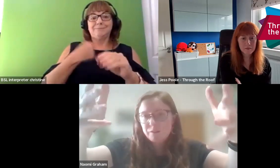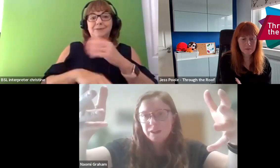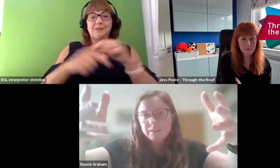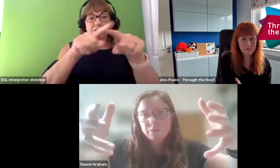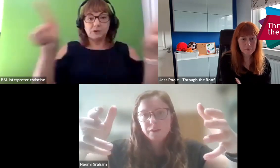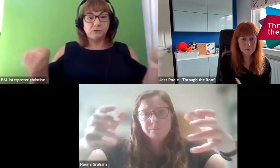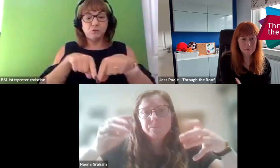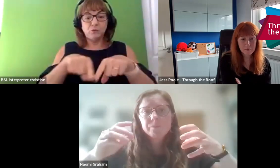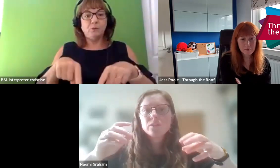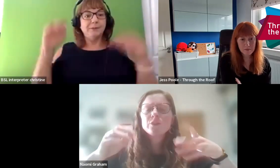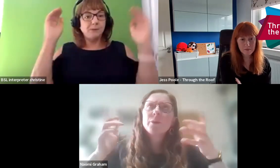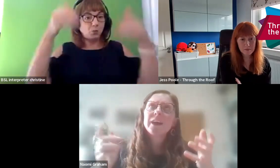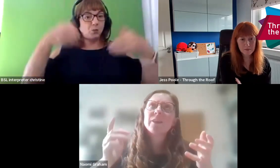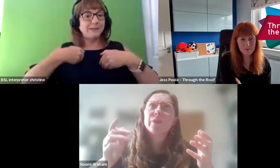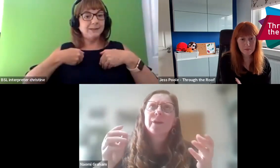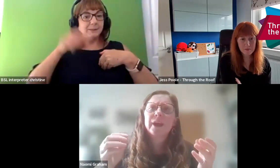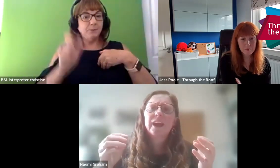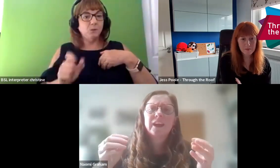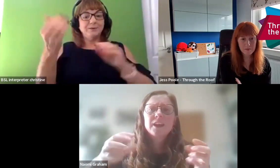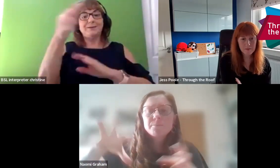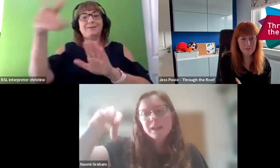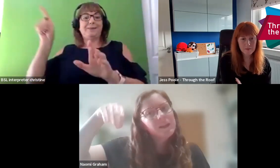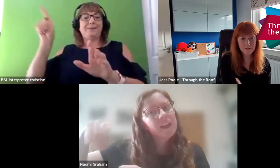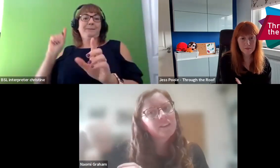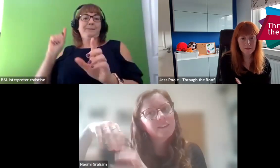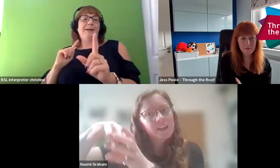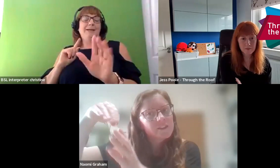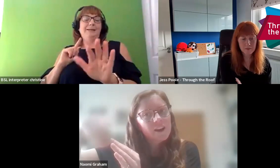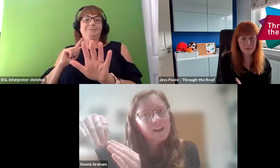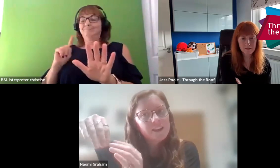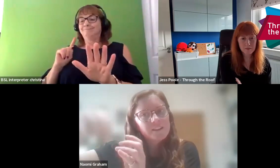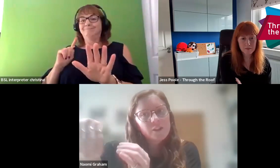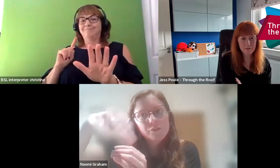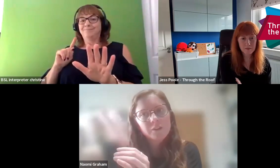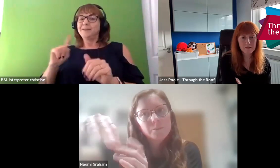whoever it is at the front, so I can think okay maybe they could sit at the side near the front,